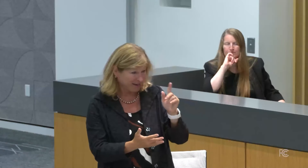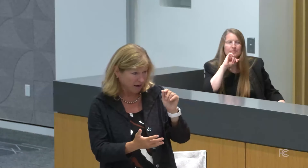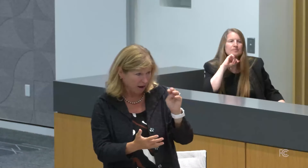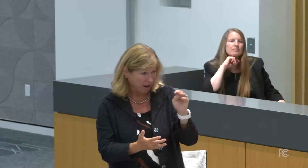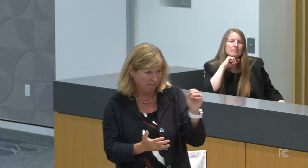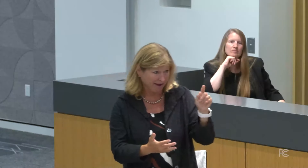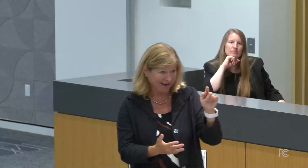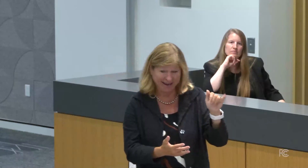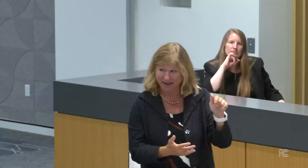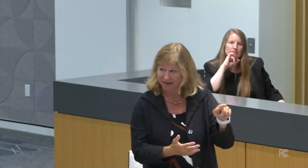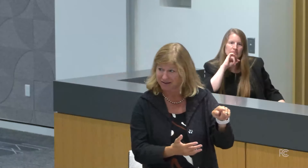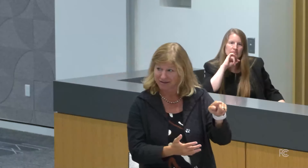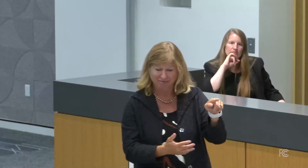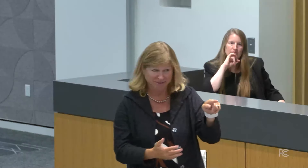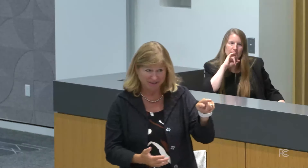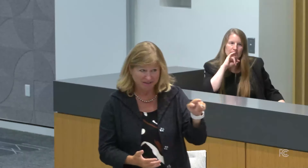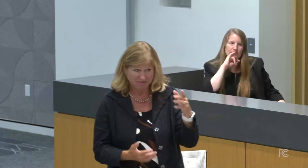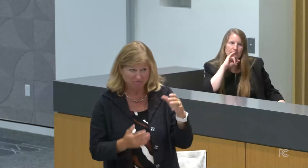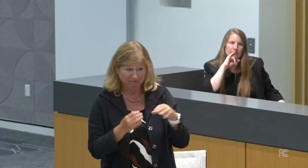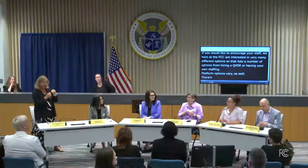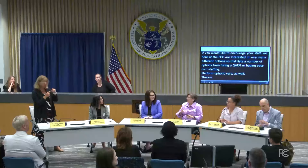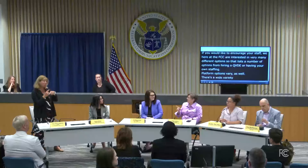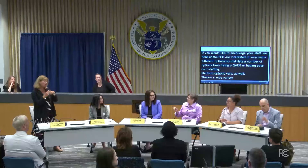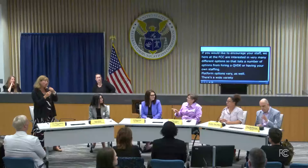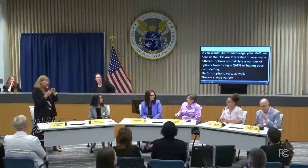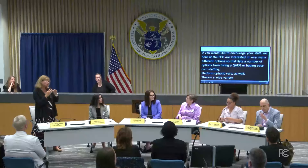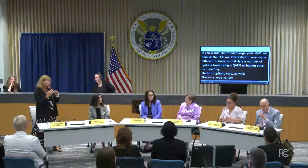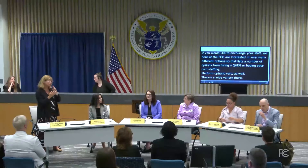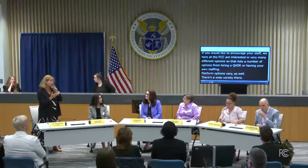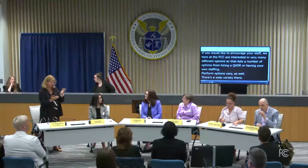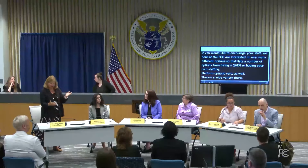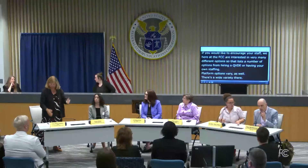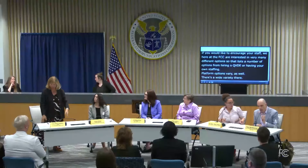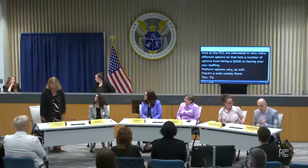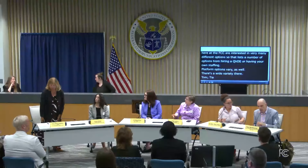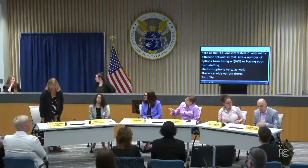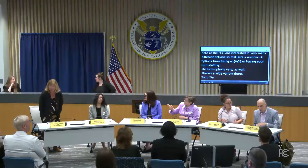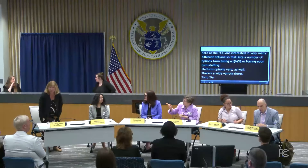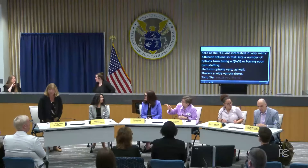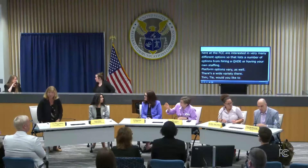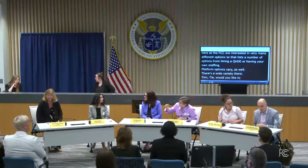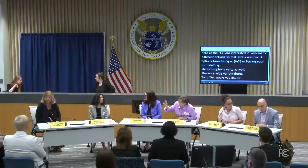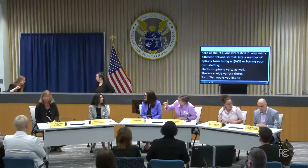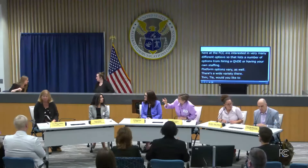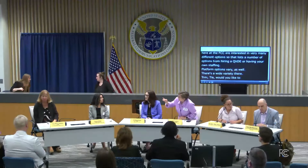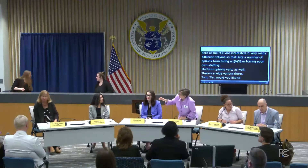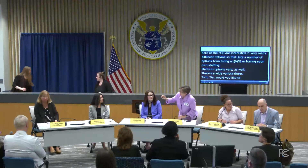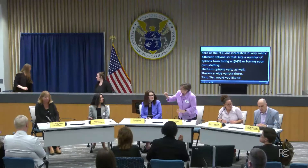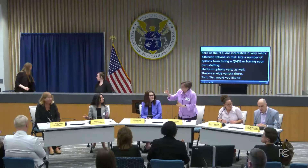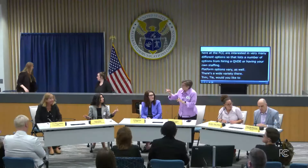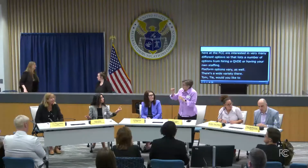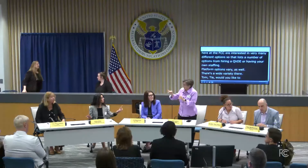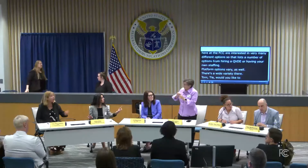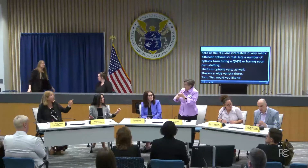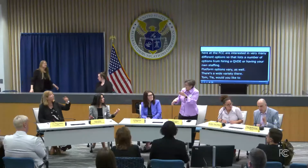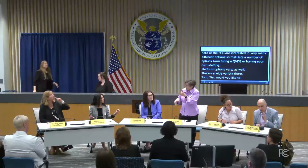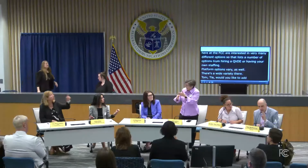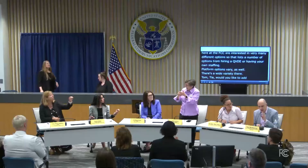FROM HIRING A QVDE OR HAVING YOUR OWN STAFFING. PLATFORM OPTIONS VARY, AS WELL.